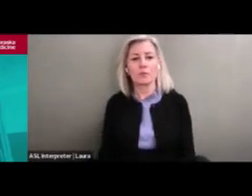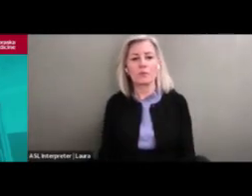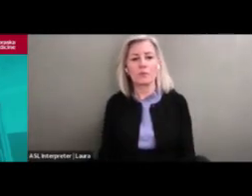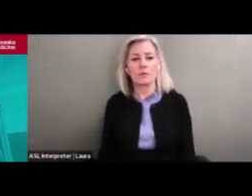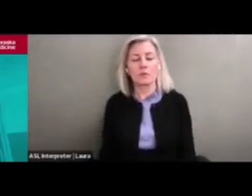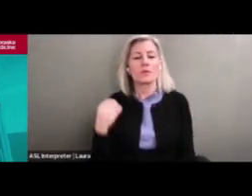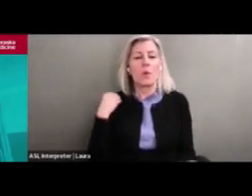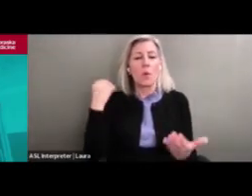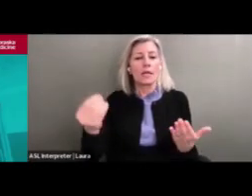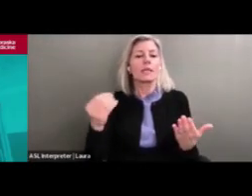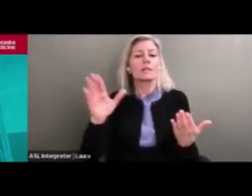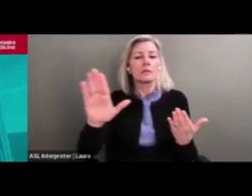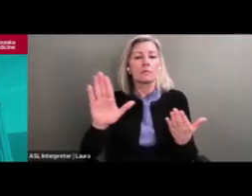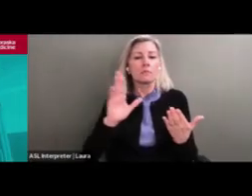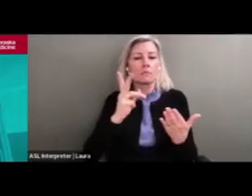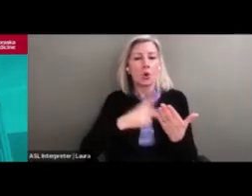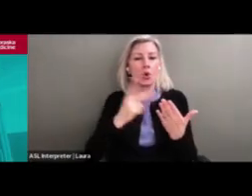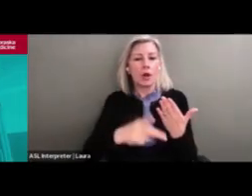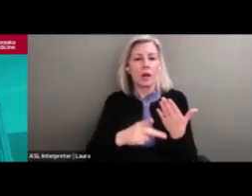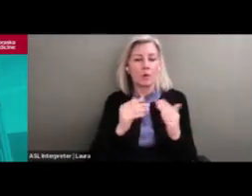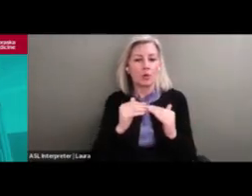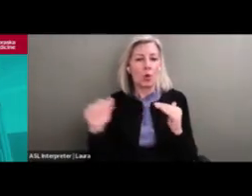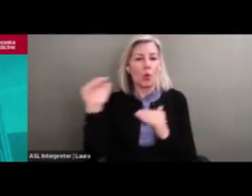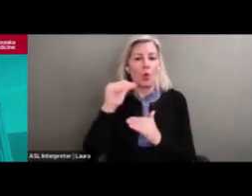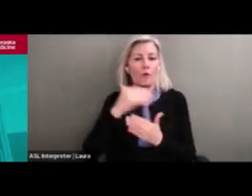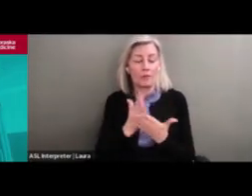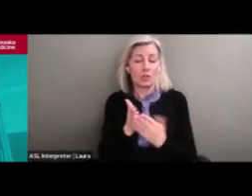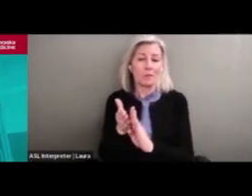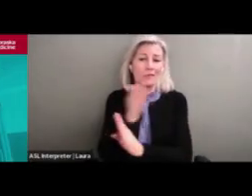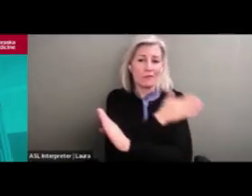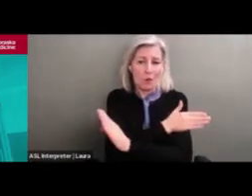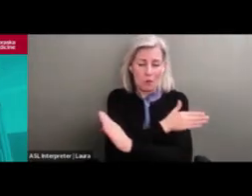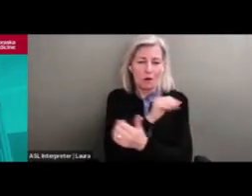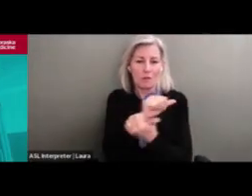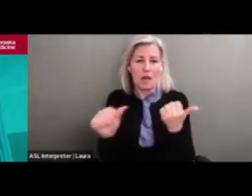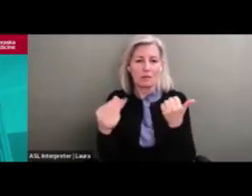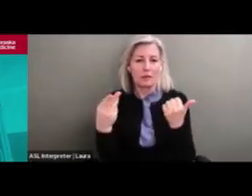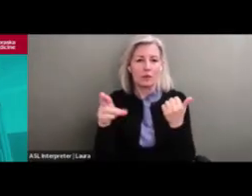just to do this annual Medicaid eligibility review. Oregon's Medicaid